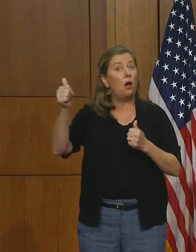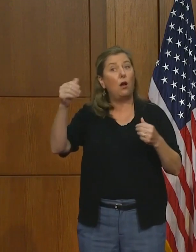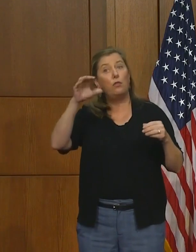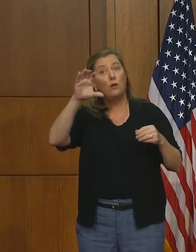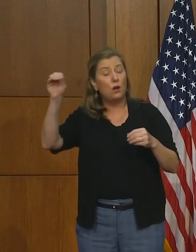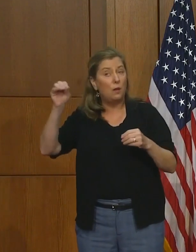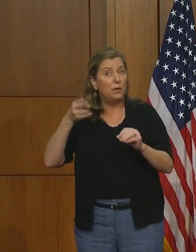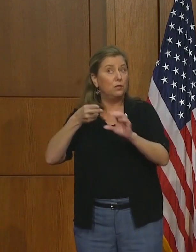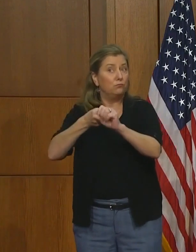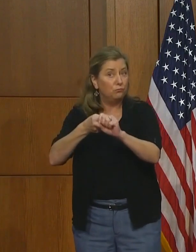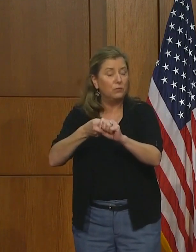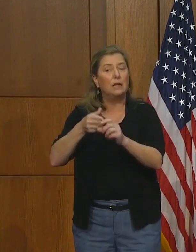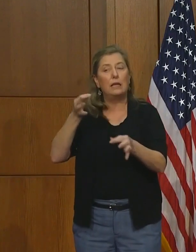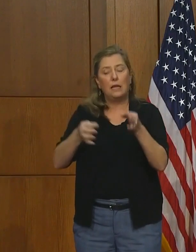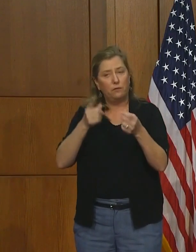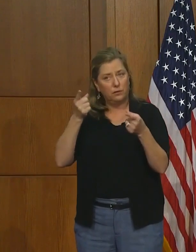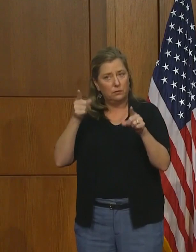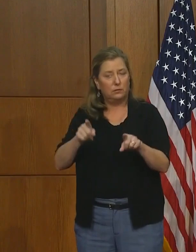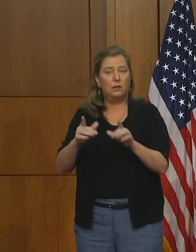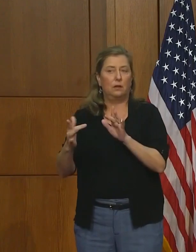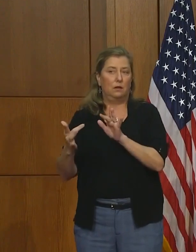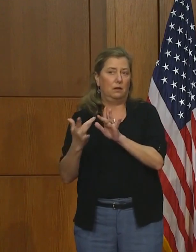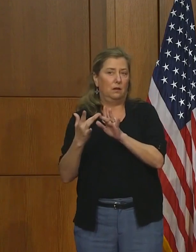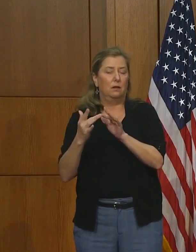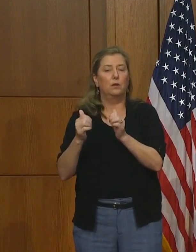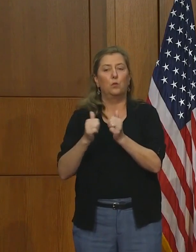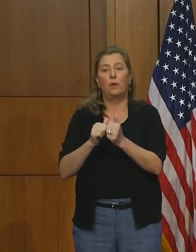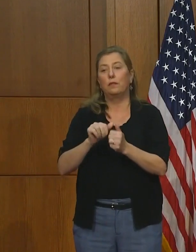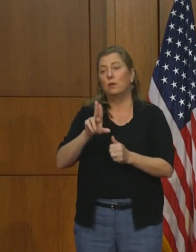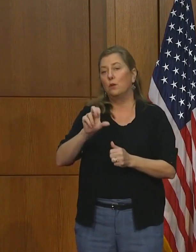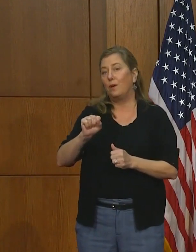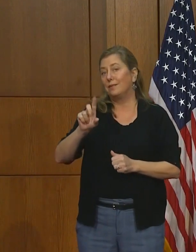OTHER RETAILERS MAY BE ACCEPTED